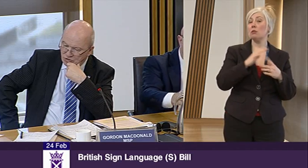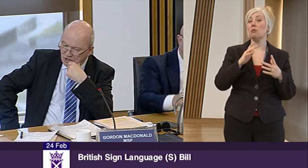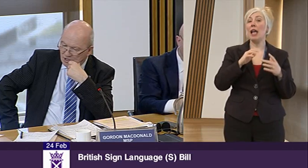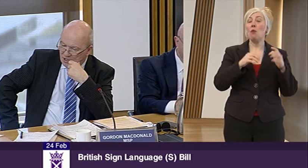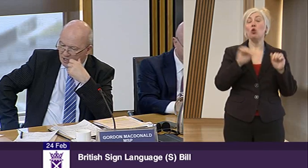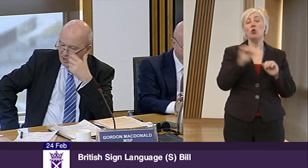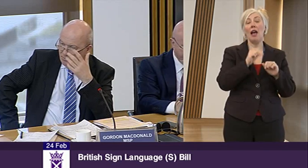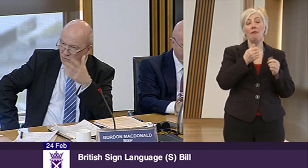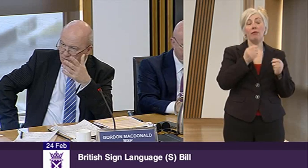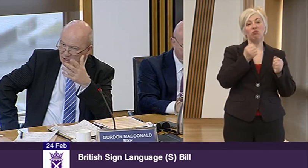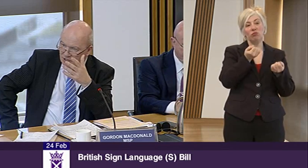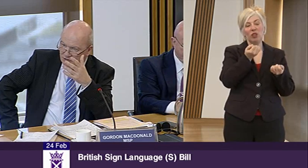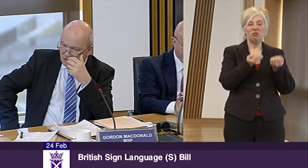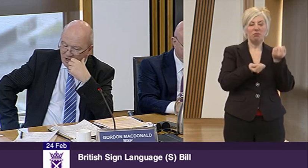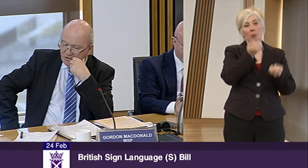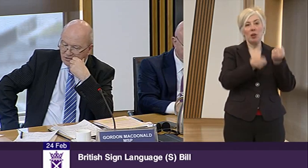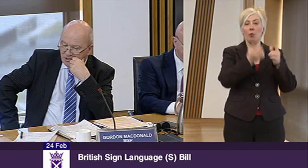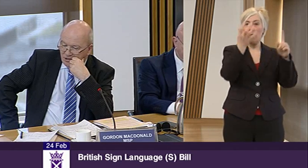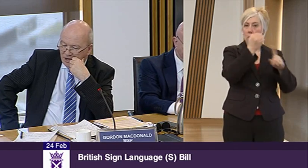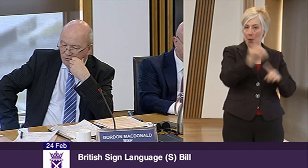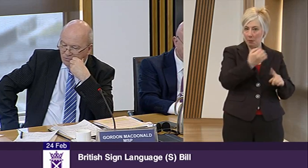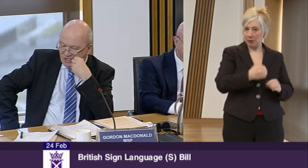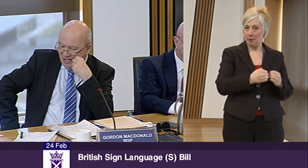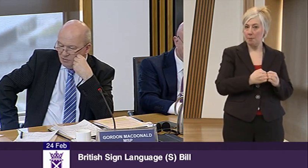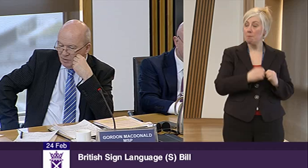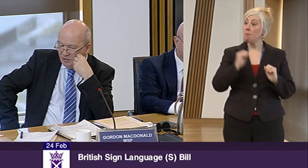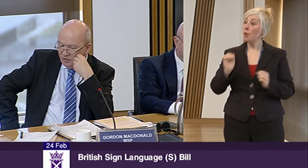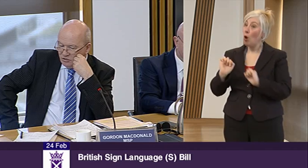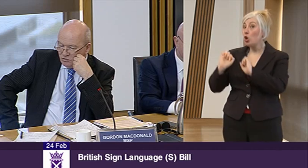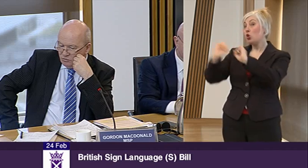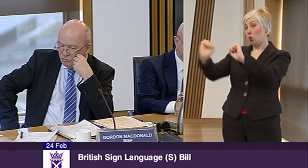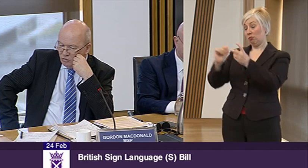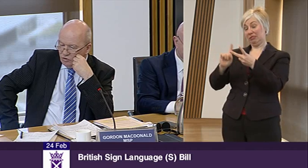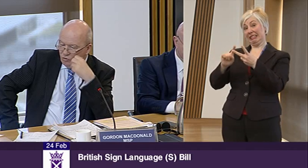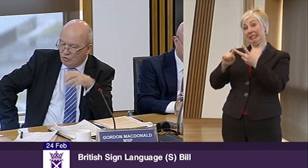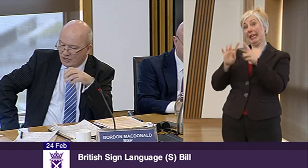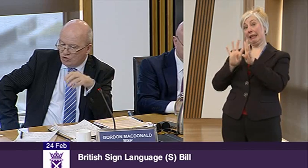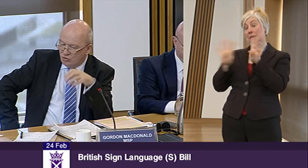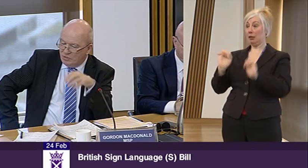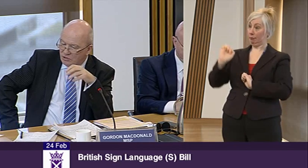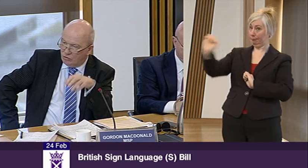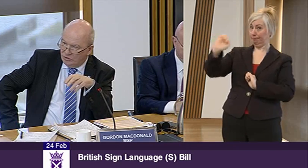to be specified and measurable outcomes. I am keen to understand what the current panel